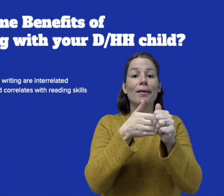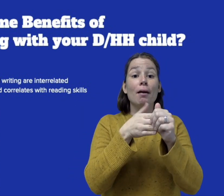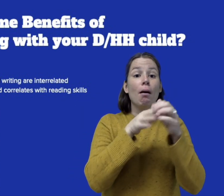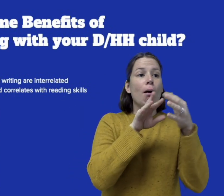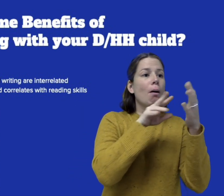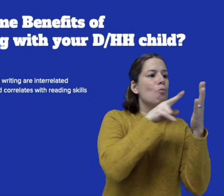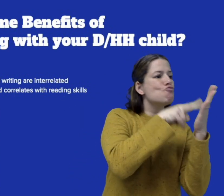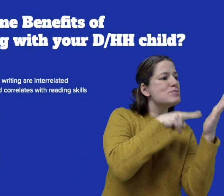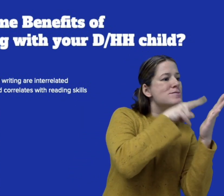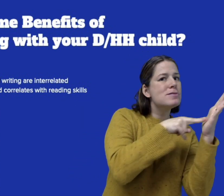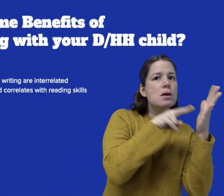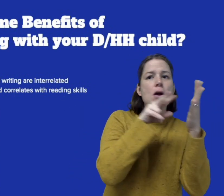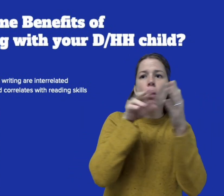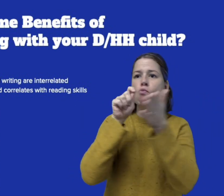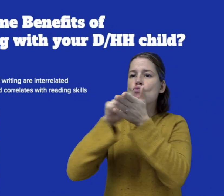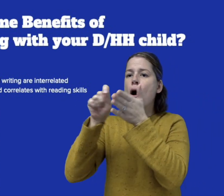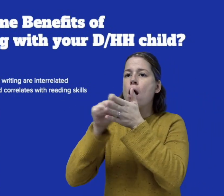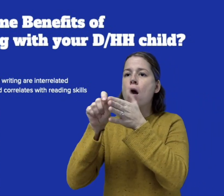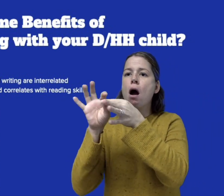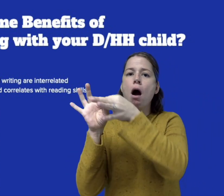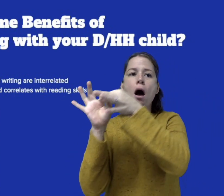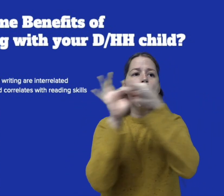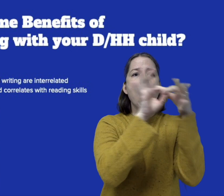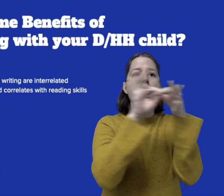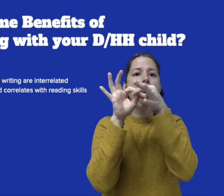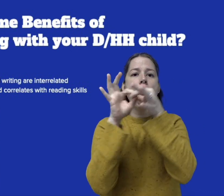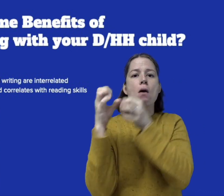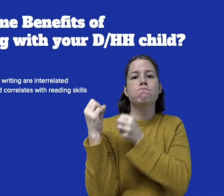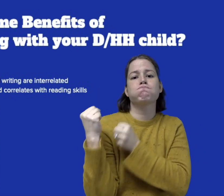Fingerspelling with your child also leads to stronger literacy skills.